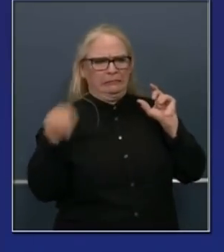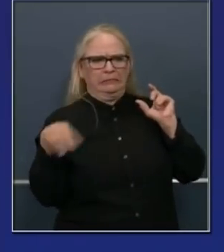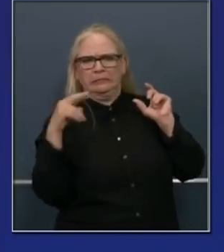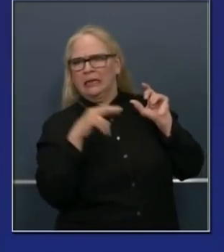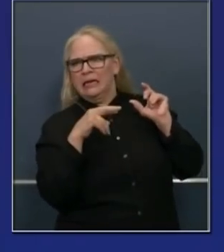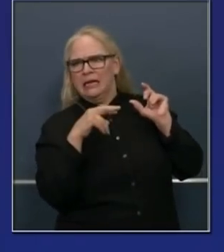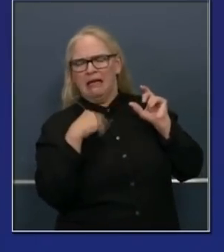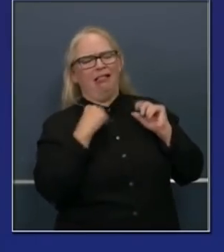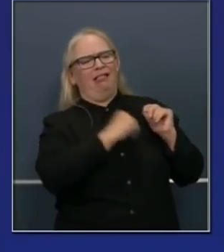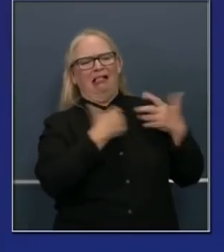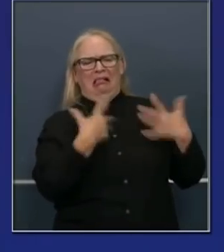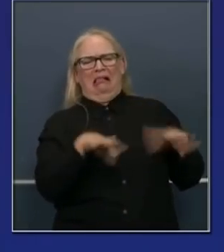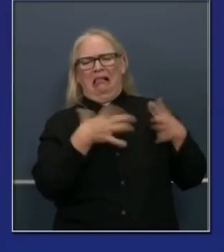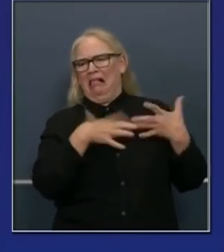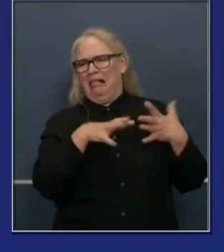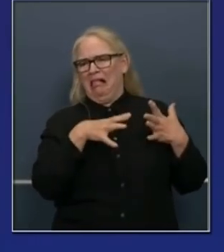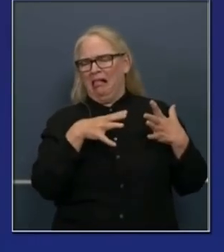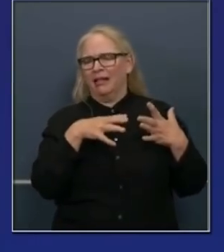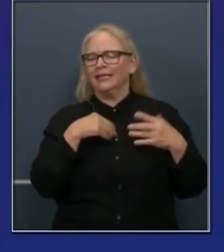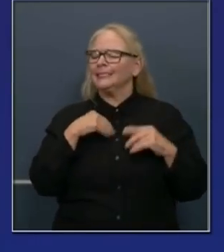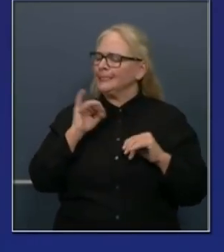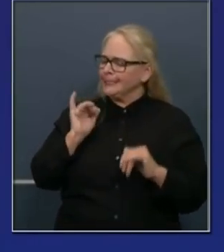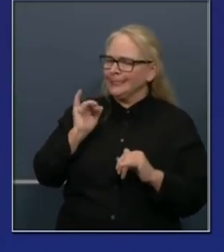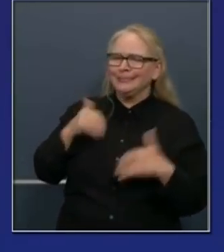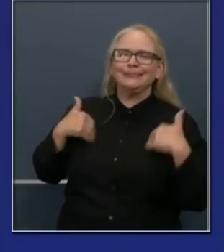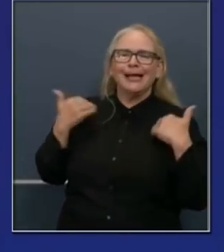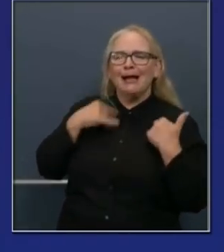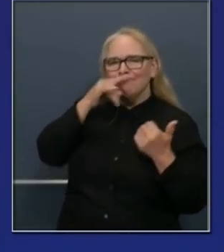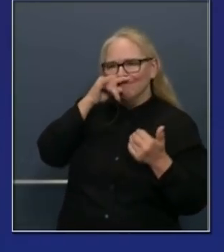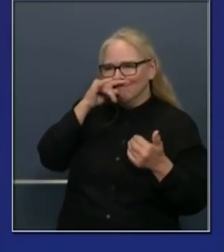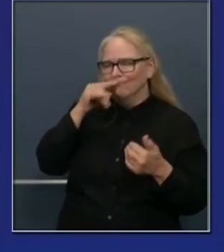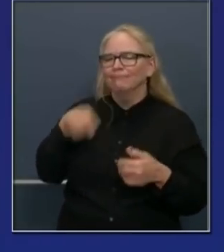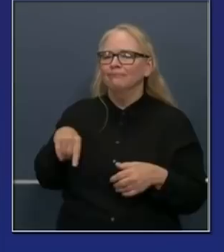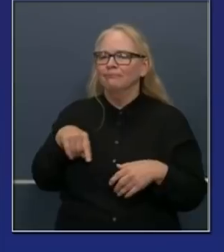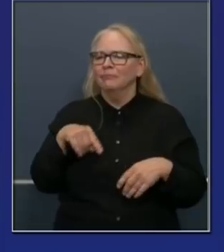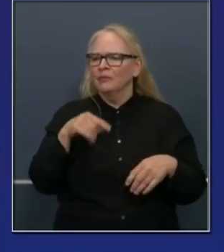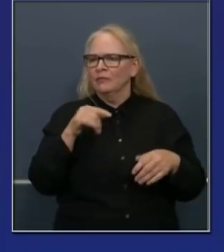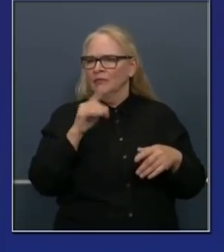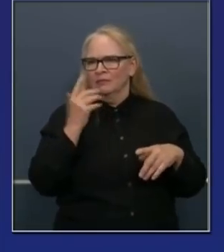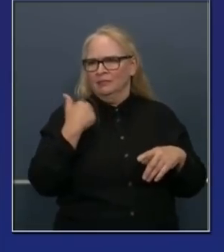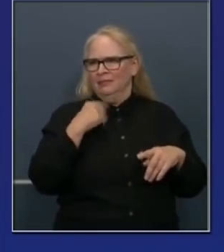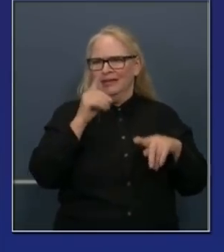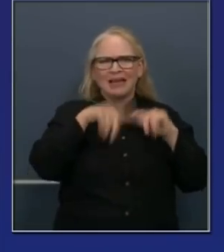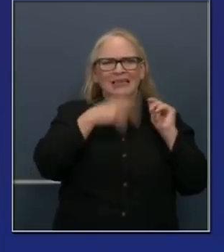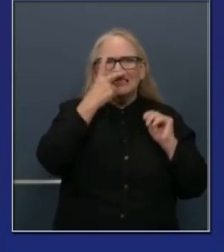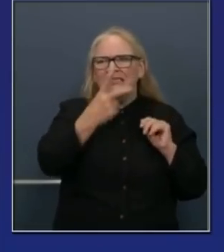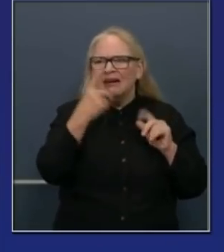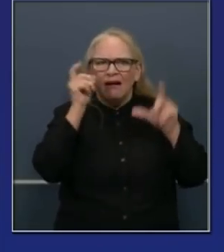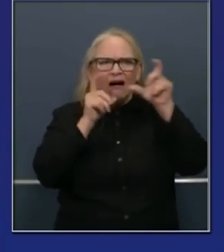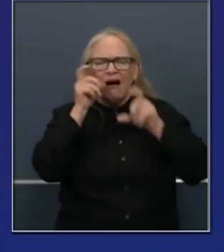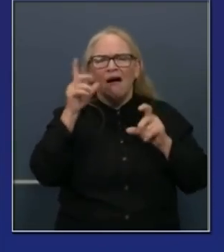WEARING MASKS AND FACE SHIELDS. CAREGIVERS WHEN HE FIRST SAW MASKS, RECOILED AND A LOT OF CAREGIVERS HAVE FACE SHIELDS